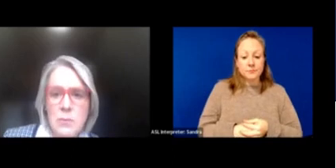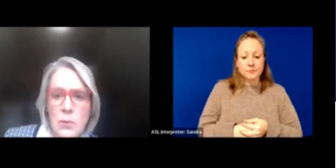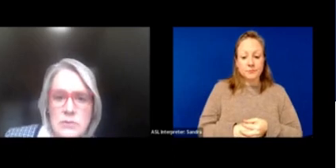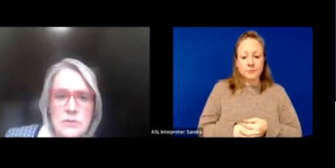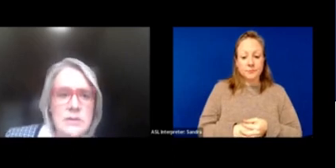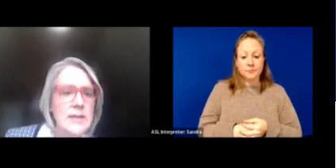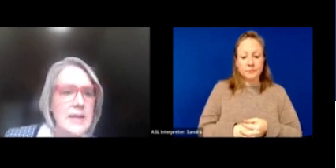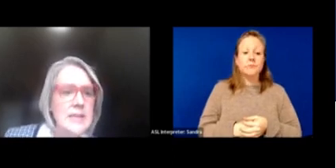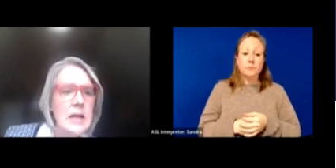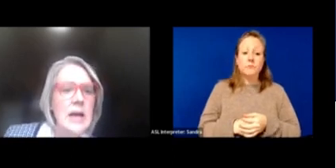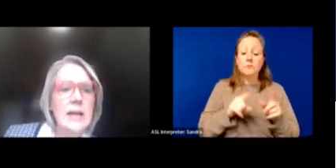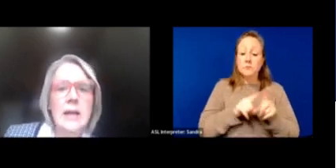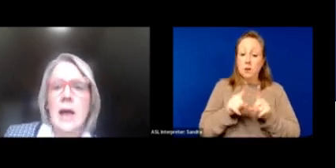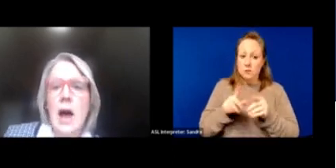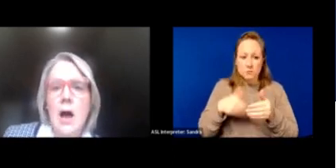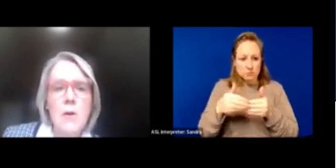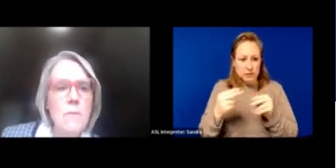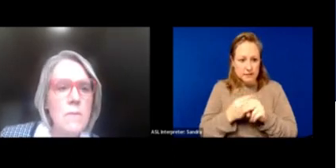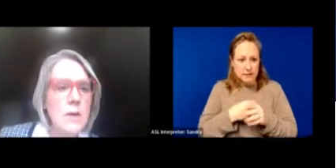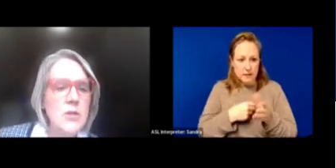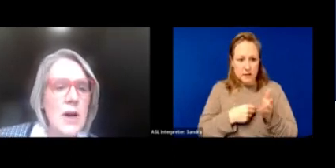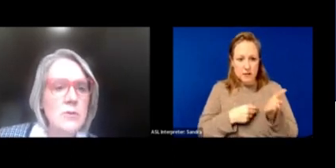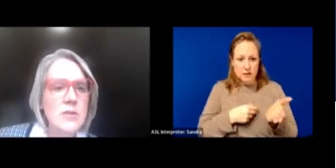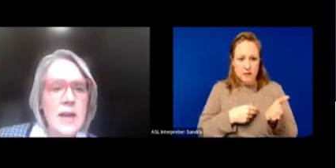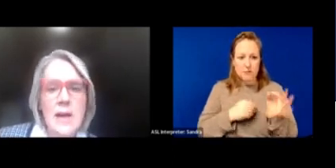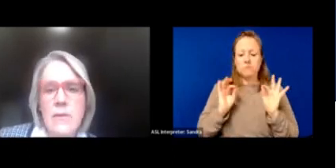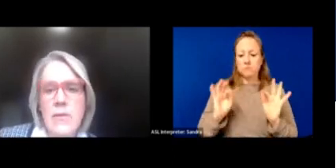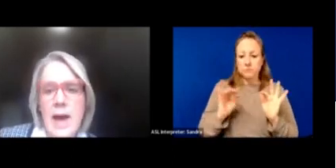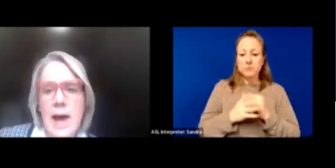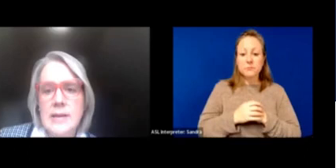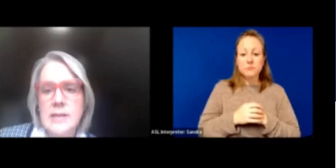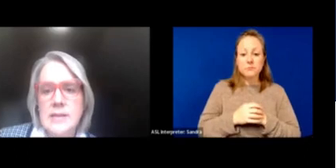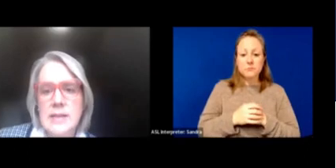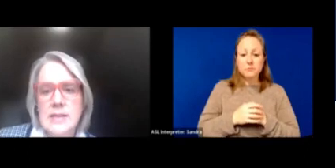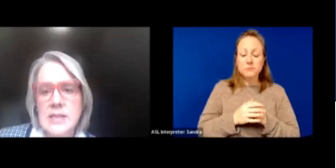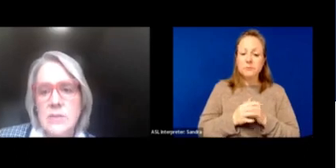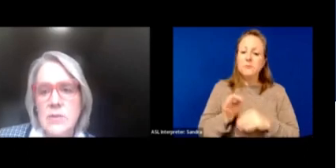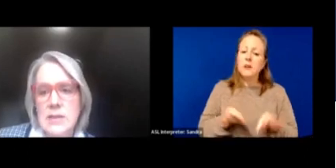important next slide. To understand that successful